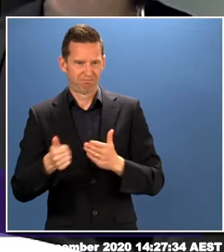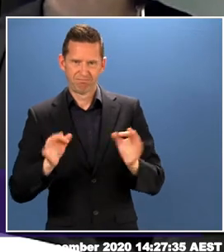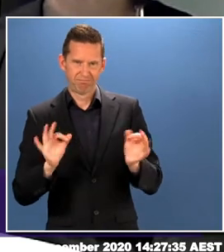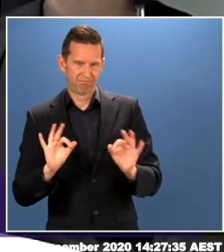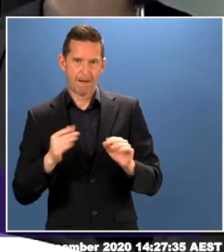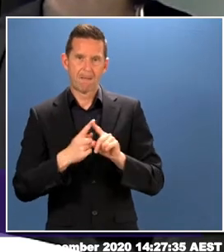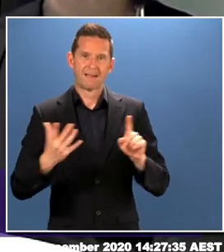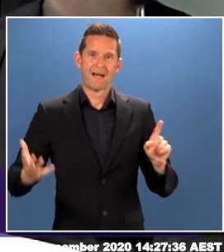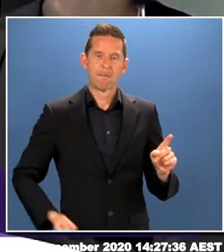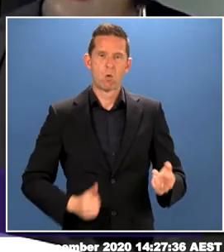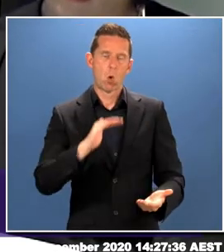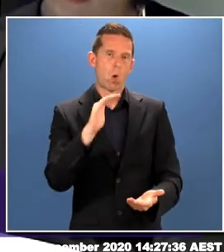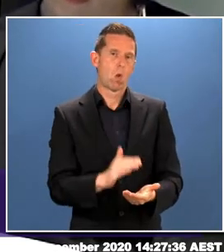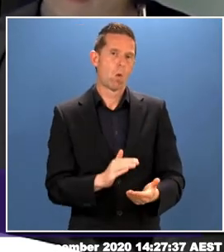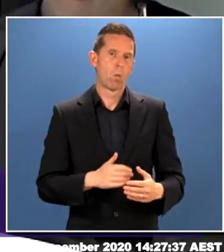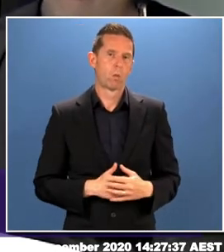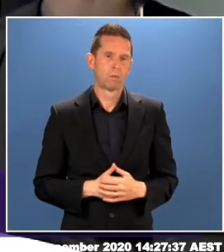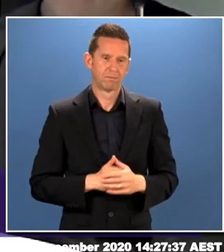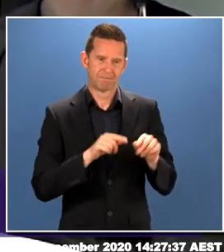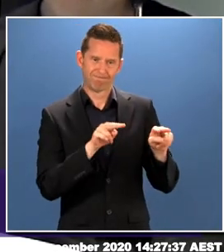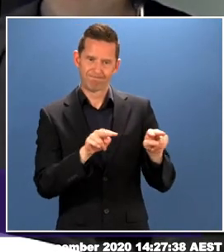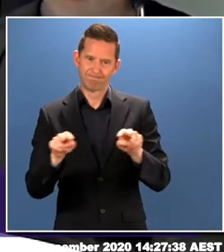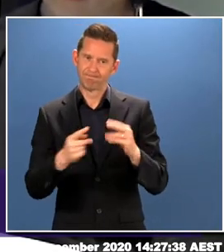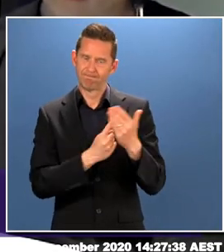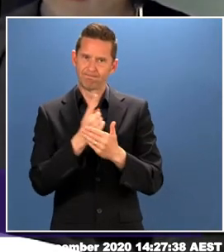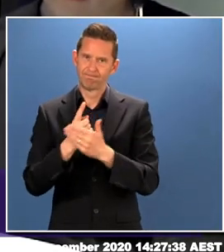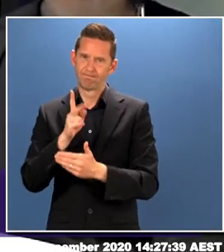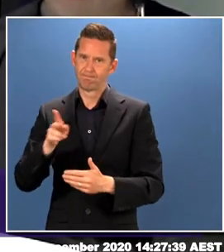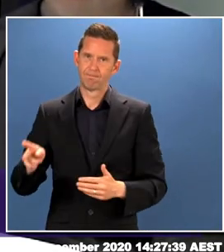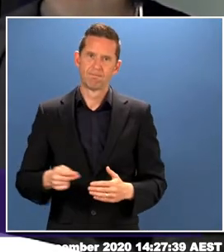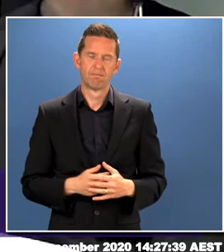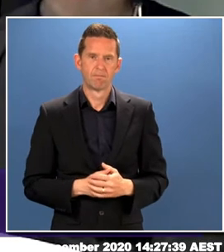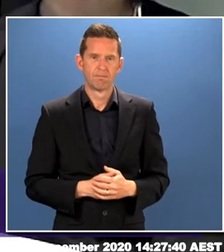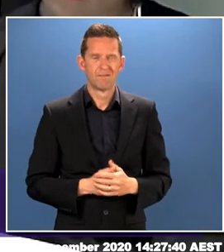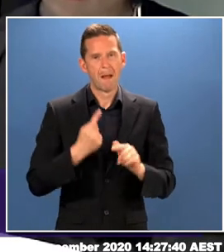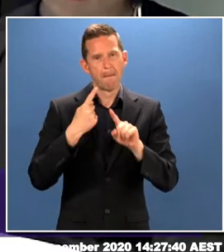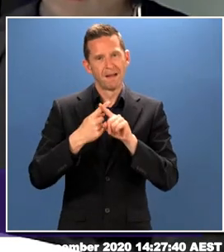But just speaking more broadly, we do have a real lack of national population